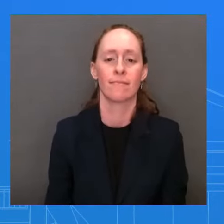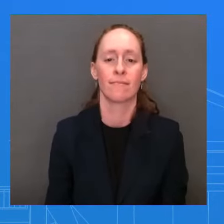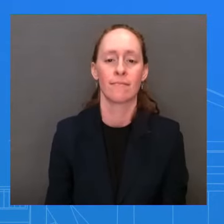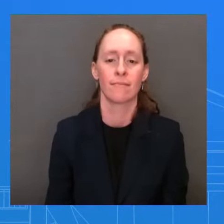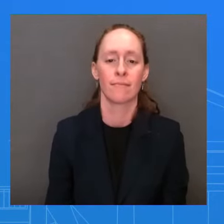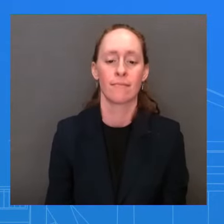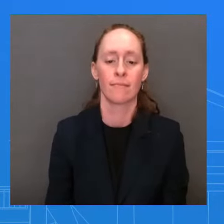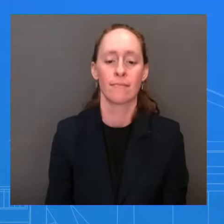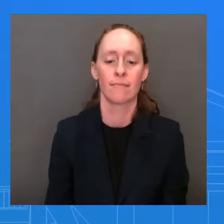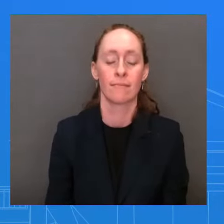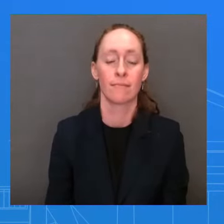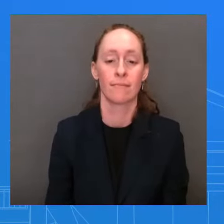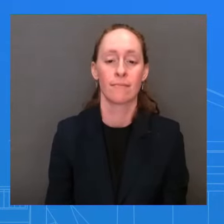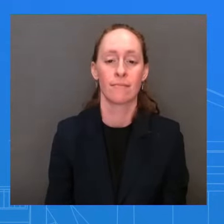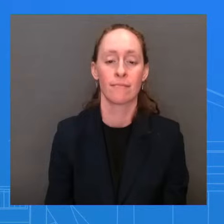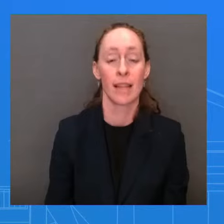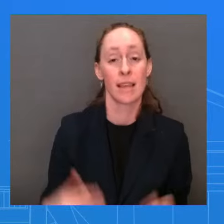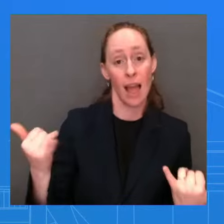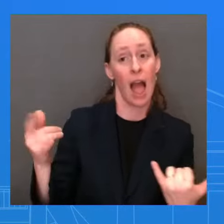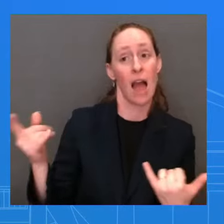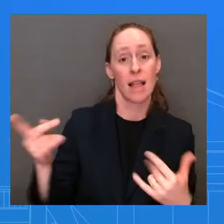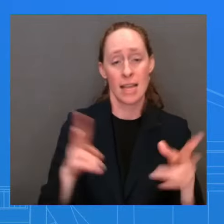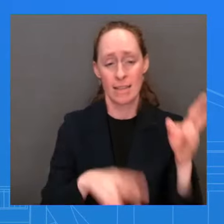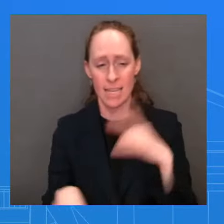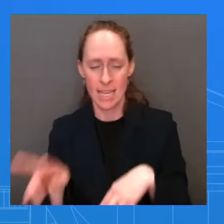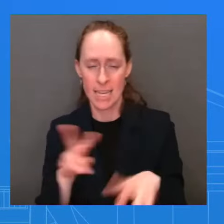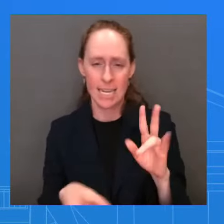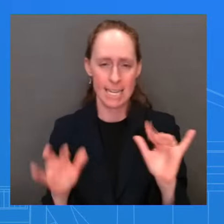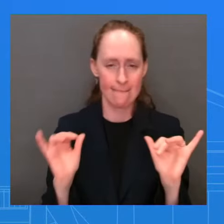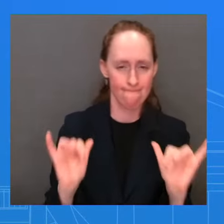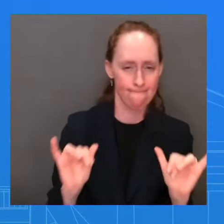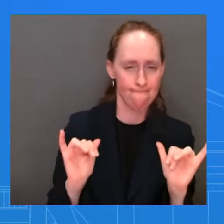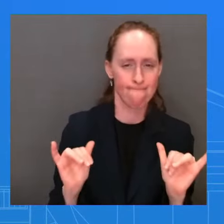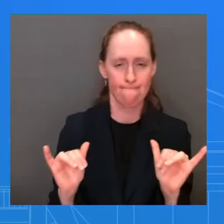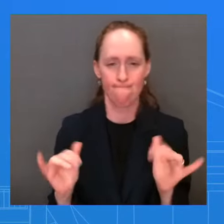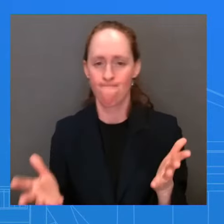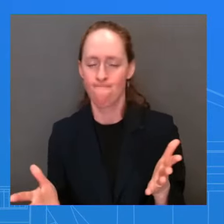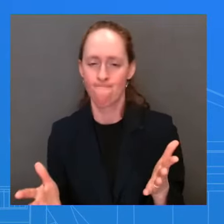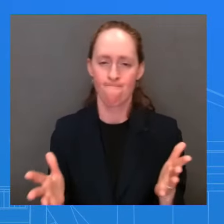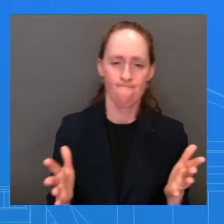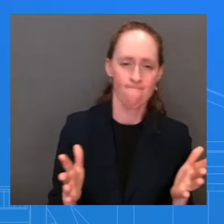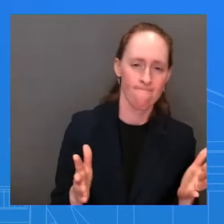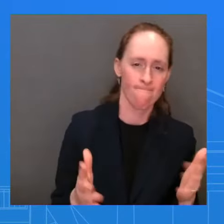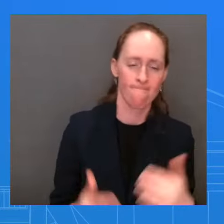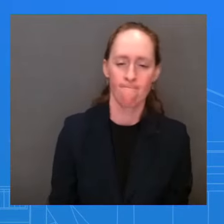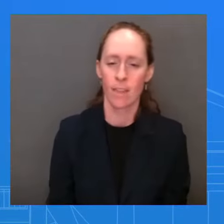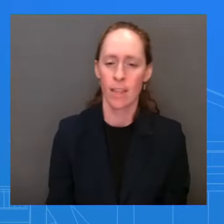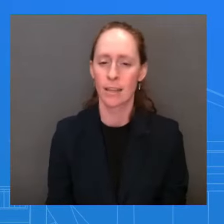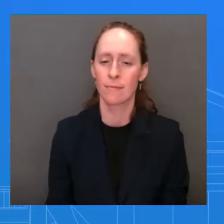the legal grounds for declaring gun violence a public health emergency is questionable, and it would not actually provide